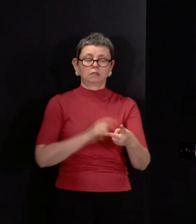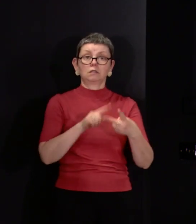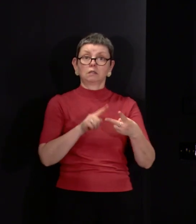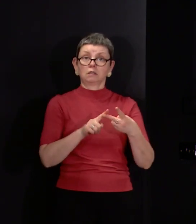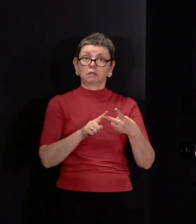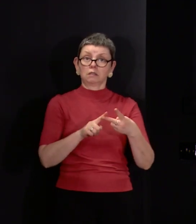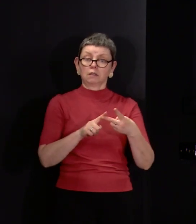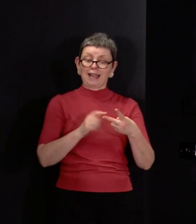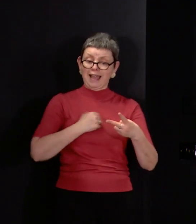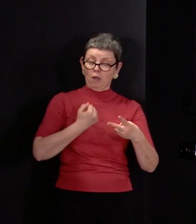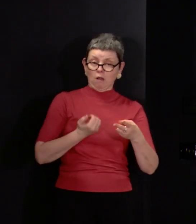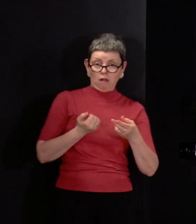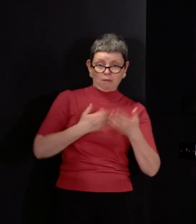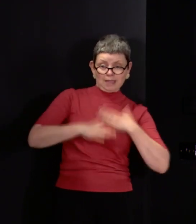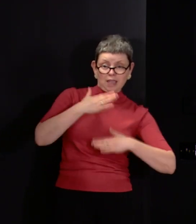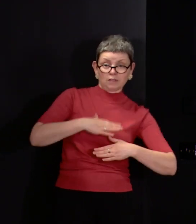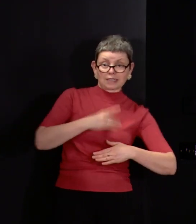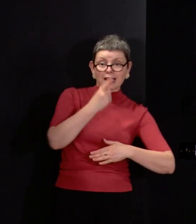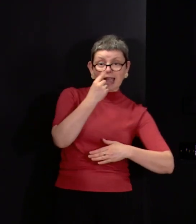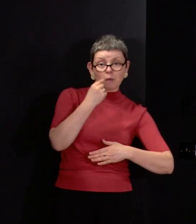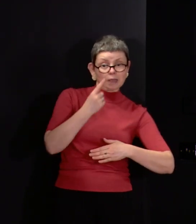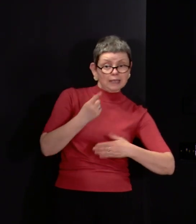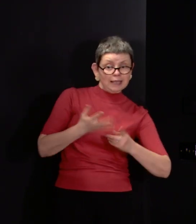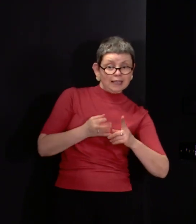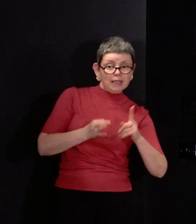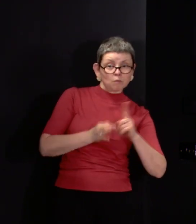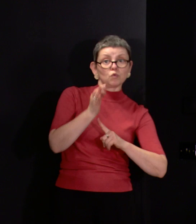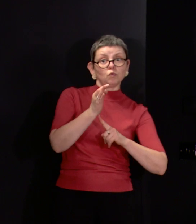can maintain and possibly even enhance the very strong relationship of trust